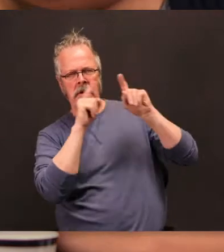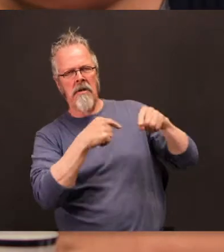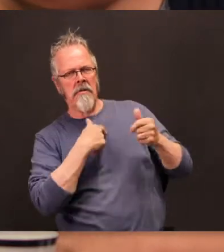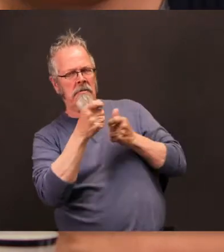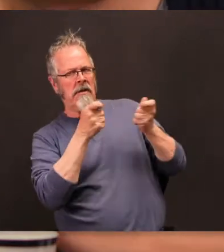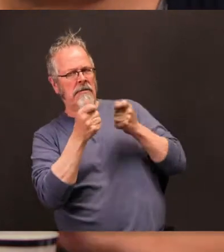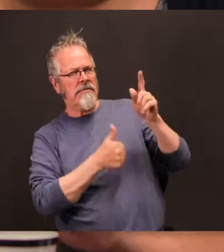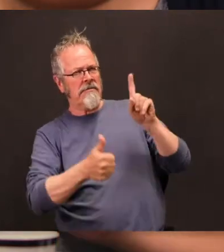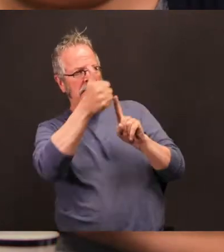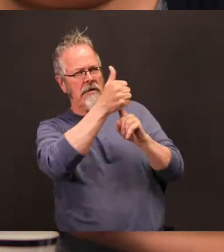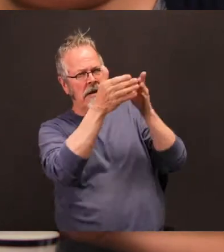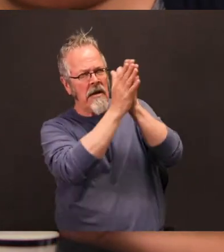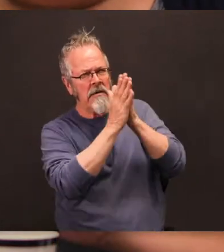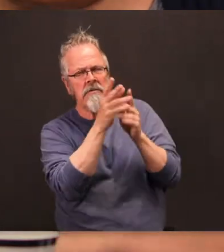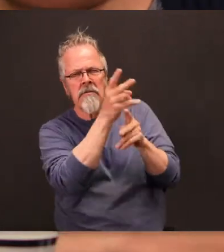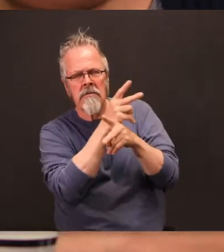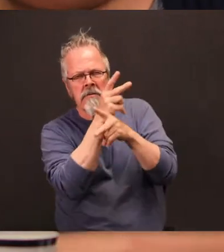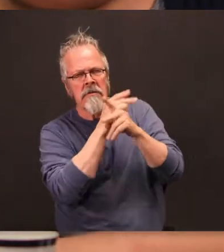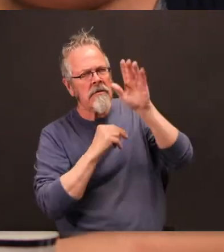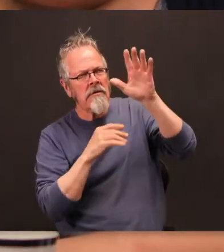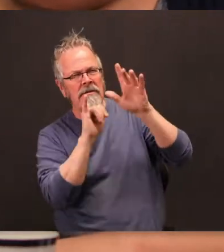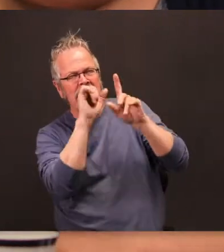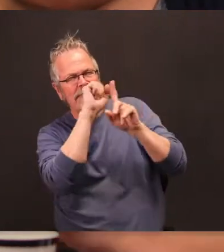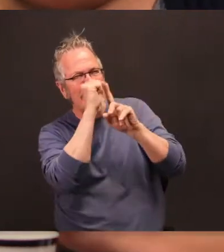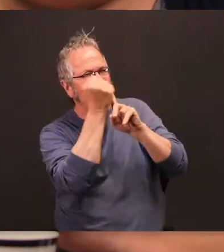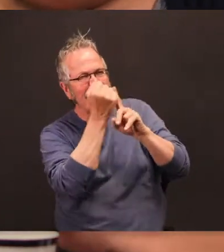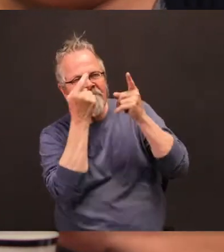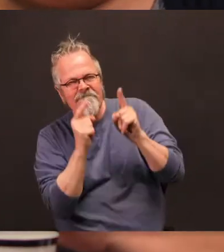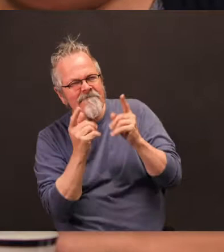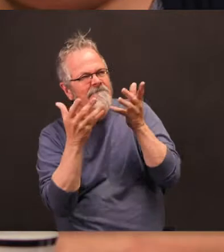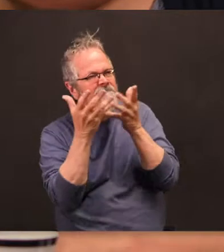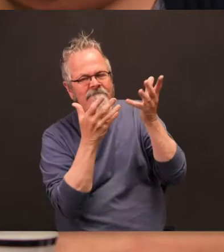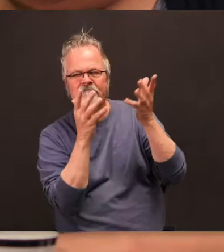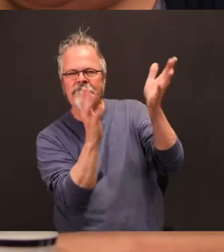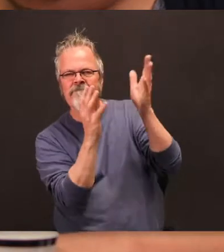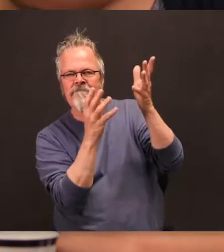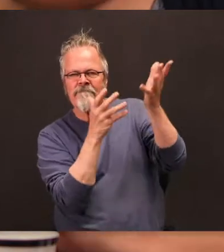supervisors, and explaining to them the situation, explaining to them what I need